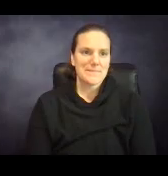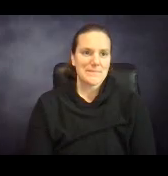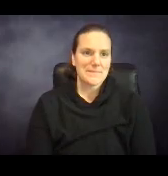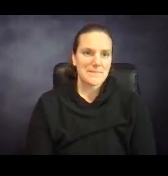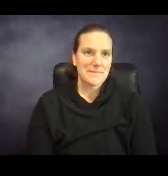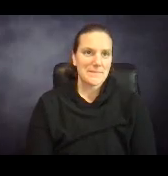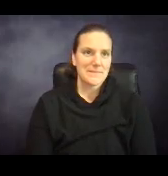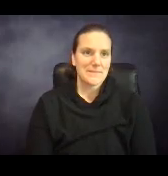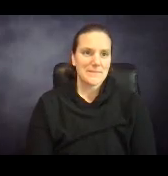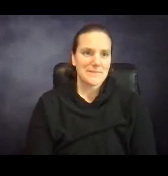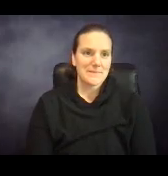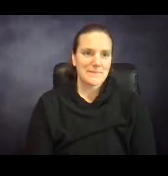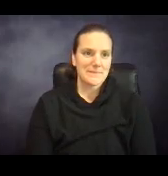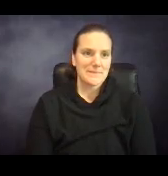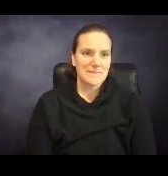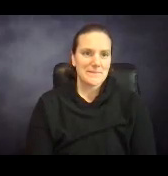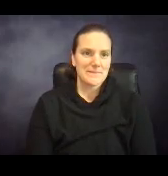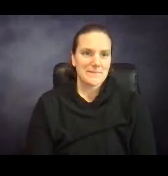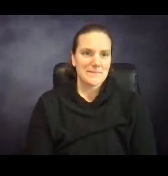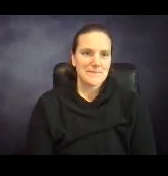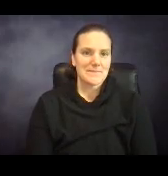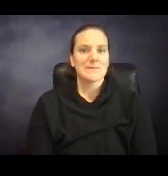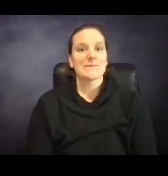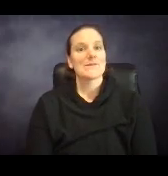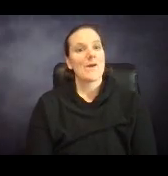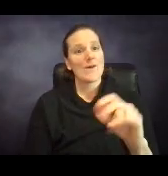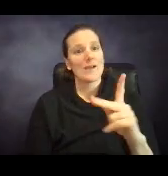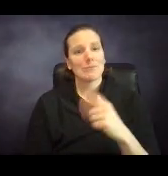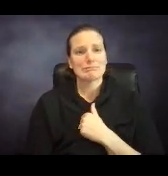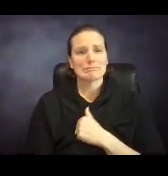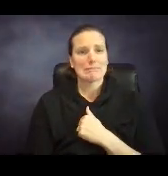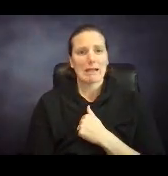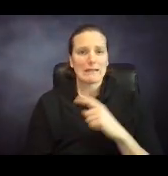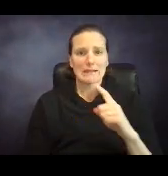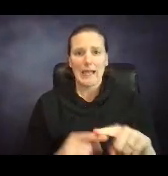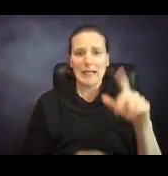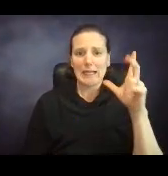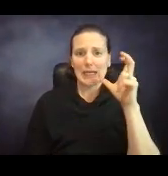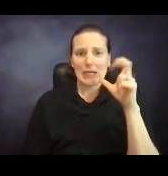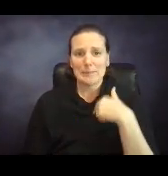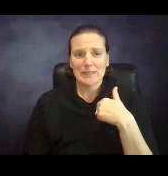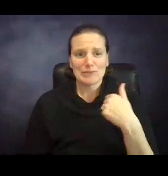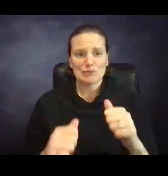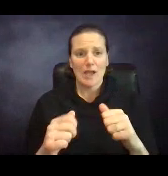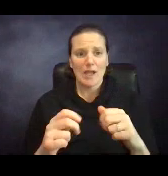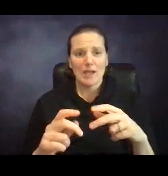Alright, so I am Sorry for those that aren't able to hear me. You might try logging out and coming back in.